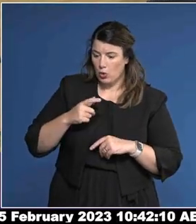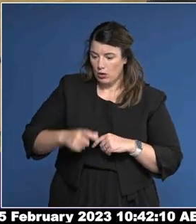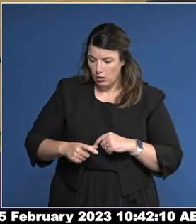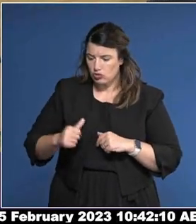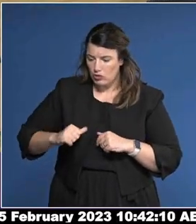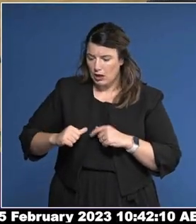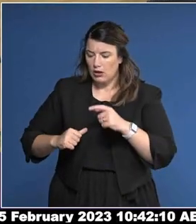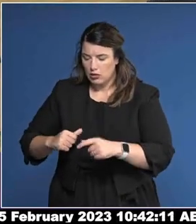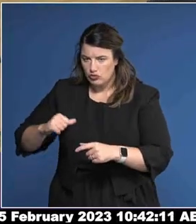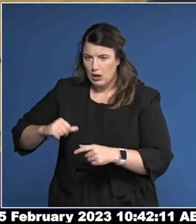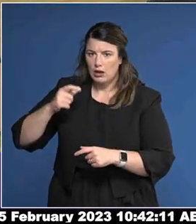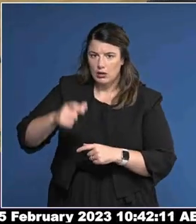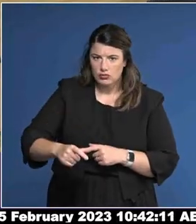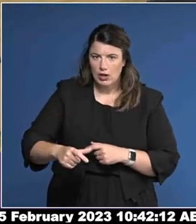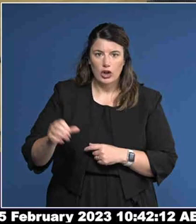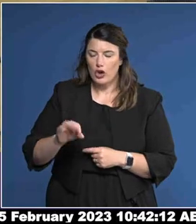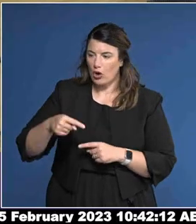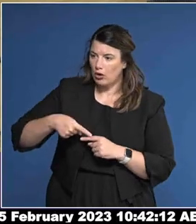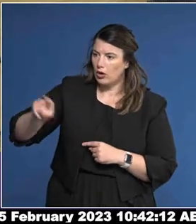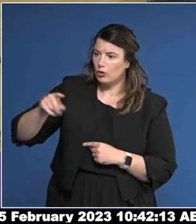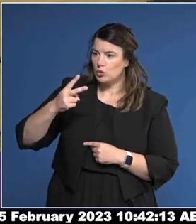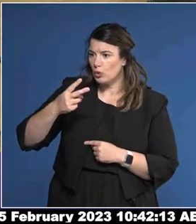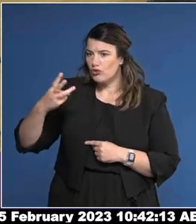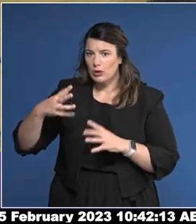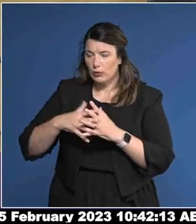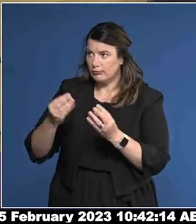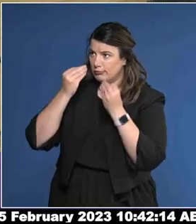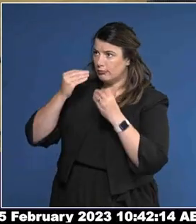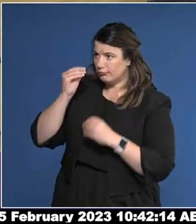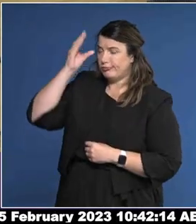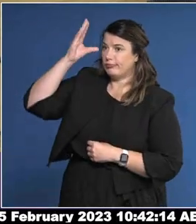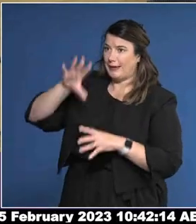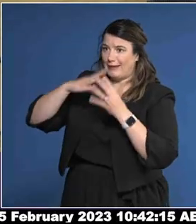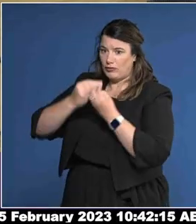So it's not like you send them off for two or three weeks before they start to undergo training and then start?